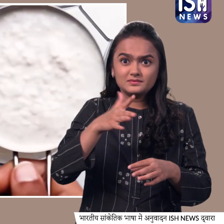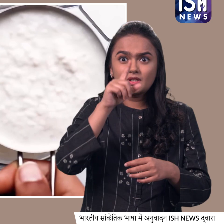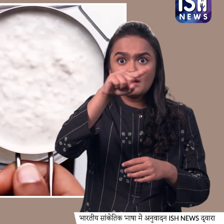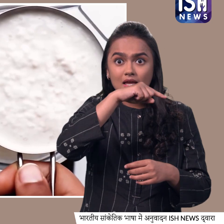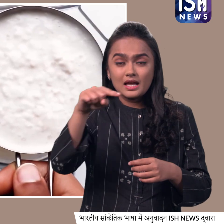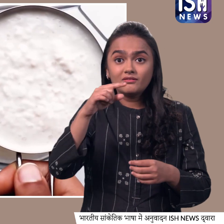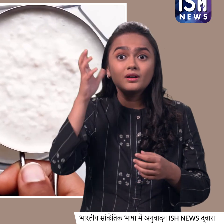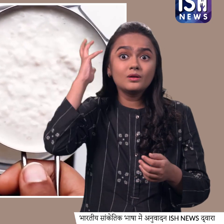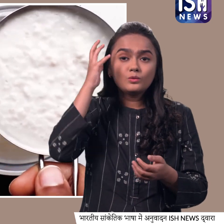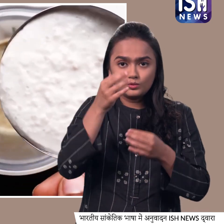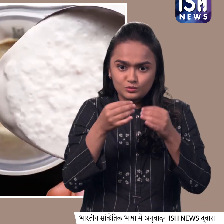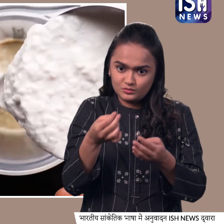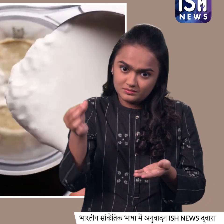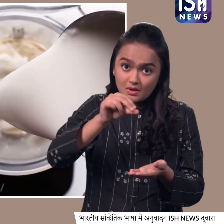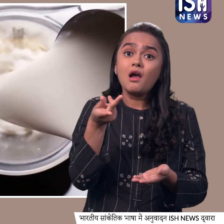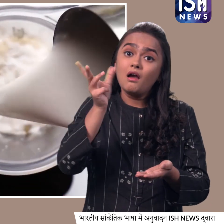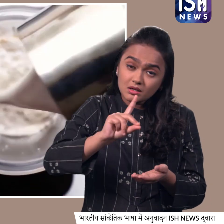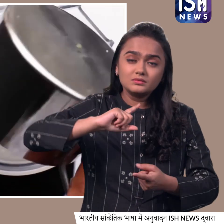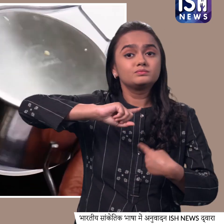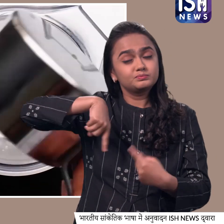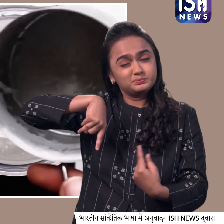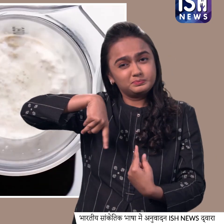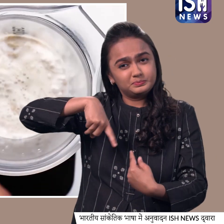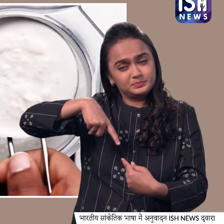Then add 1 1/2 cup coconut milk to it and blend it again.